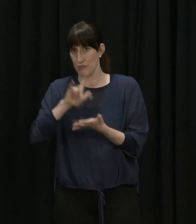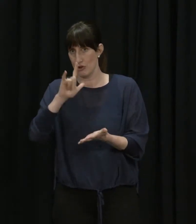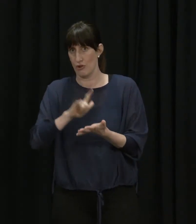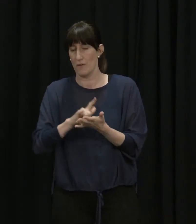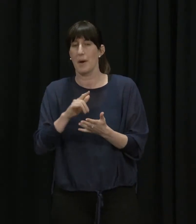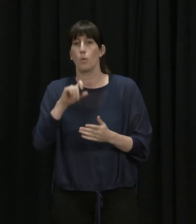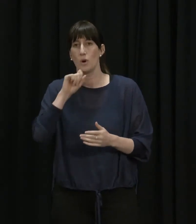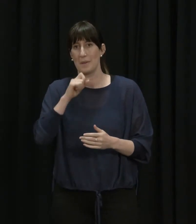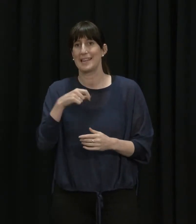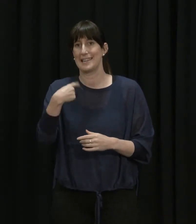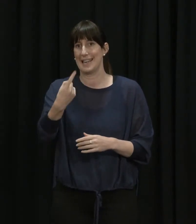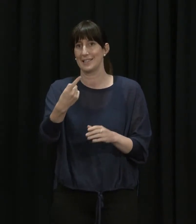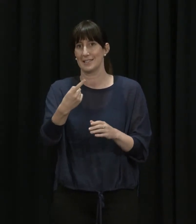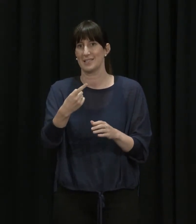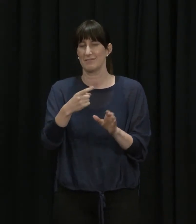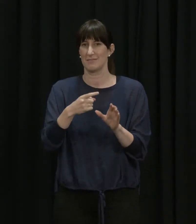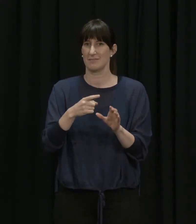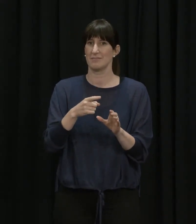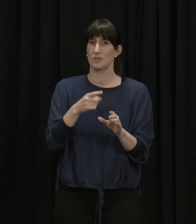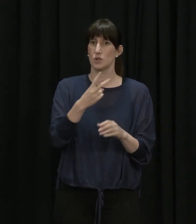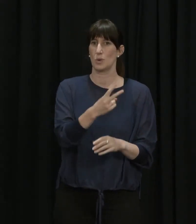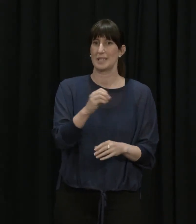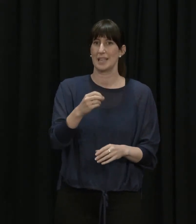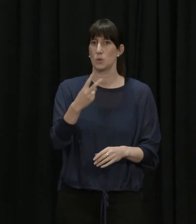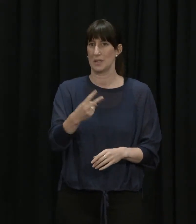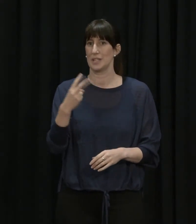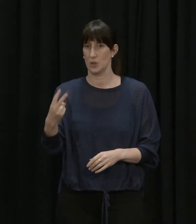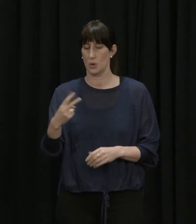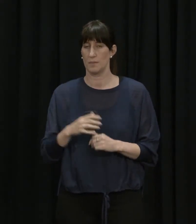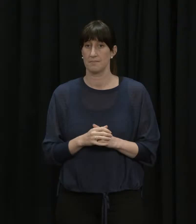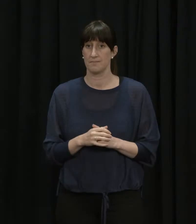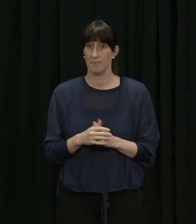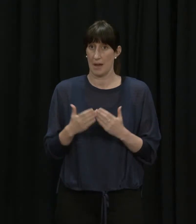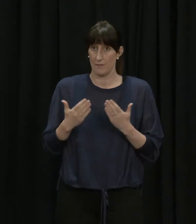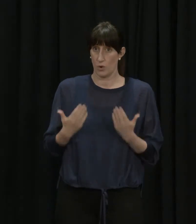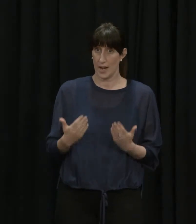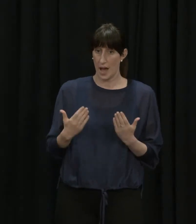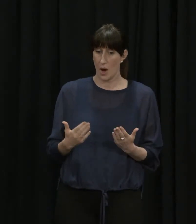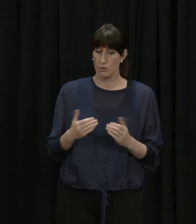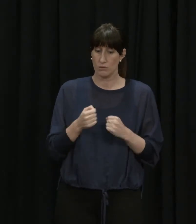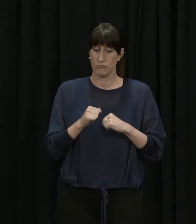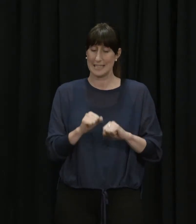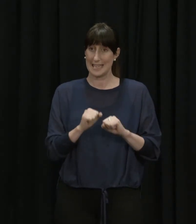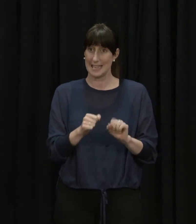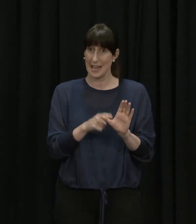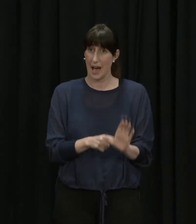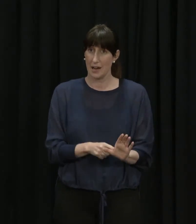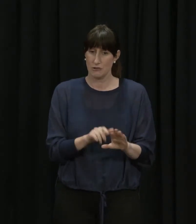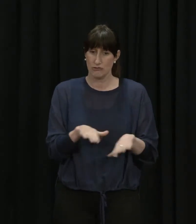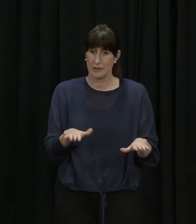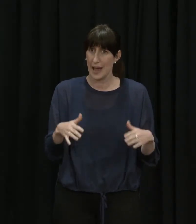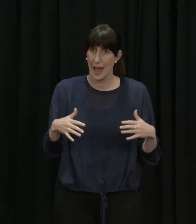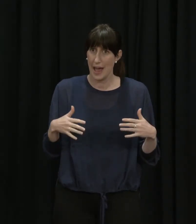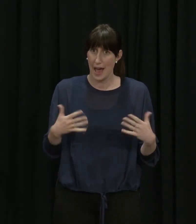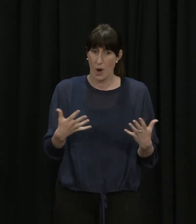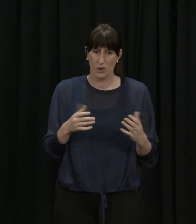gets through these approval processes in 2022.